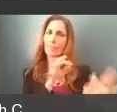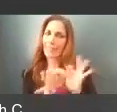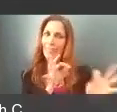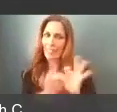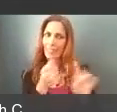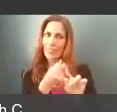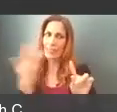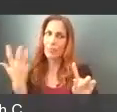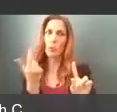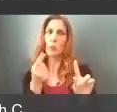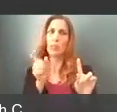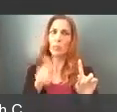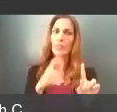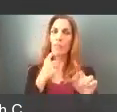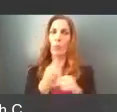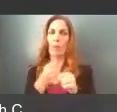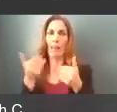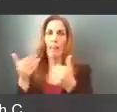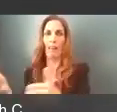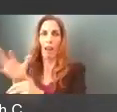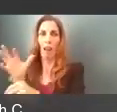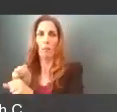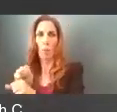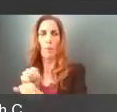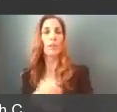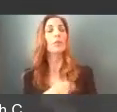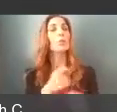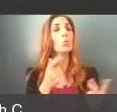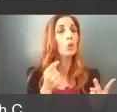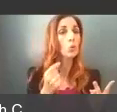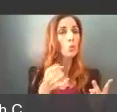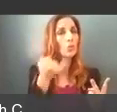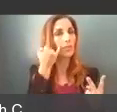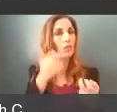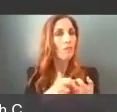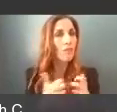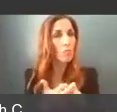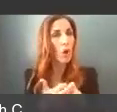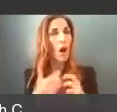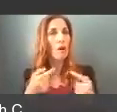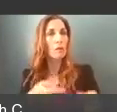make the appointment and what to do if you have any problems getting that appointment scheduled.